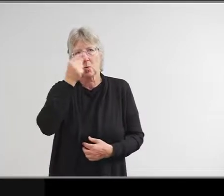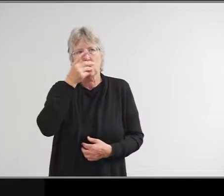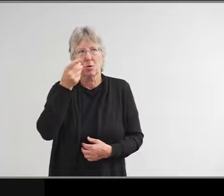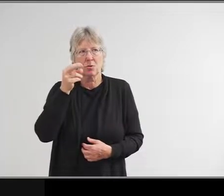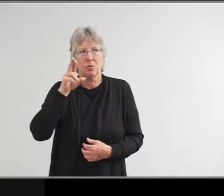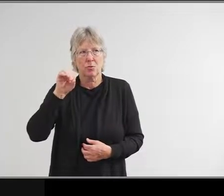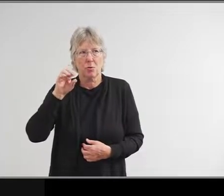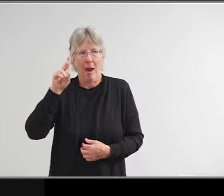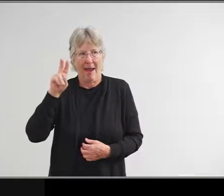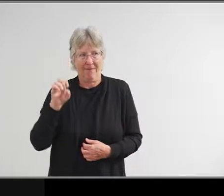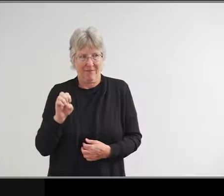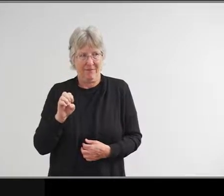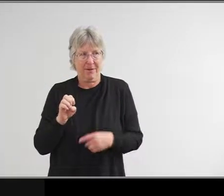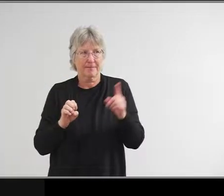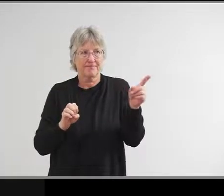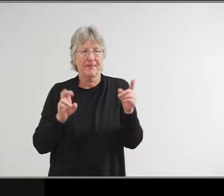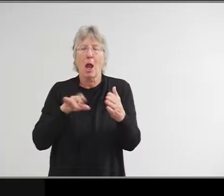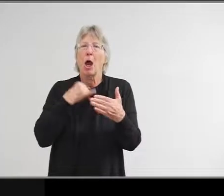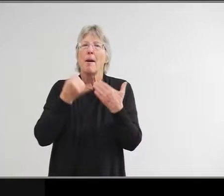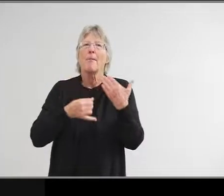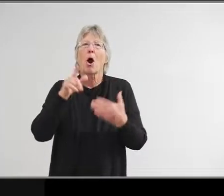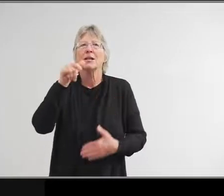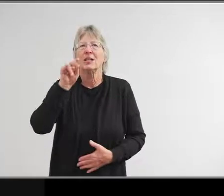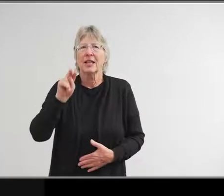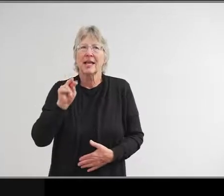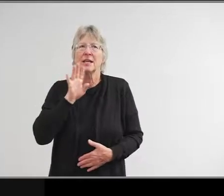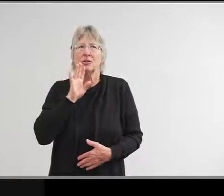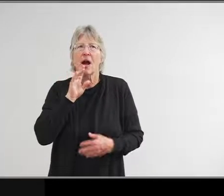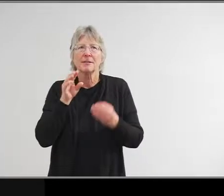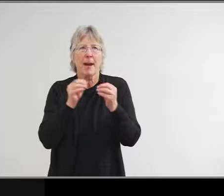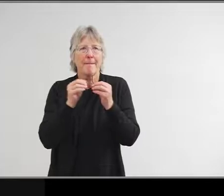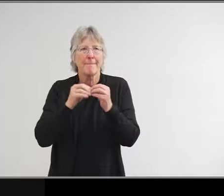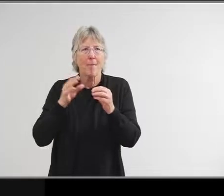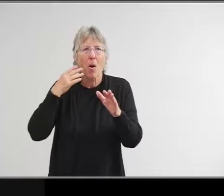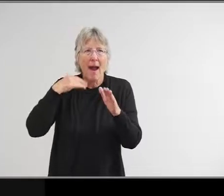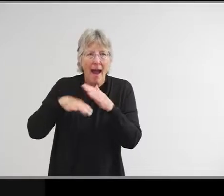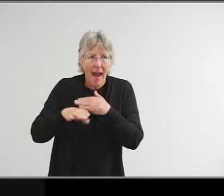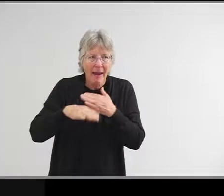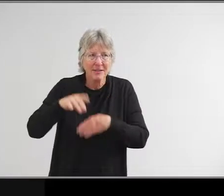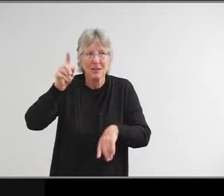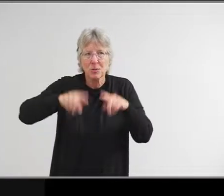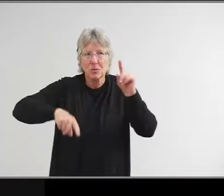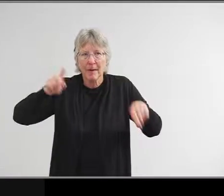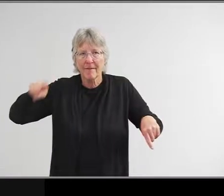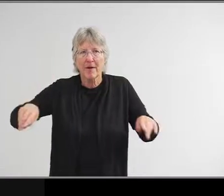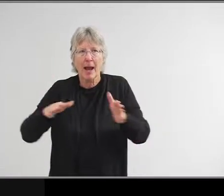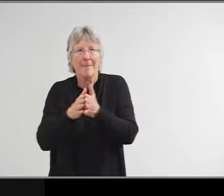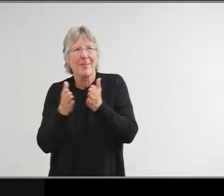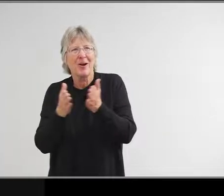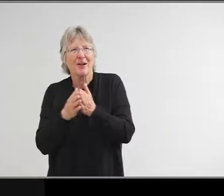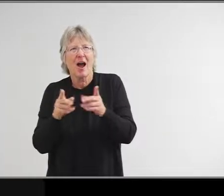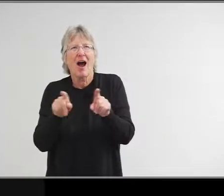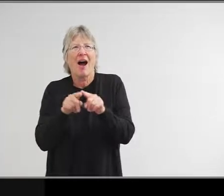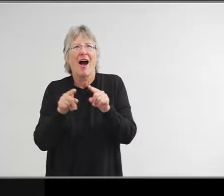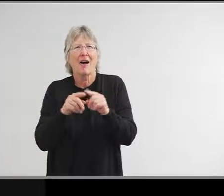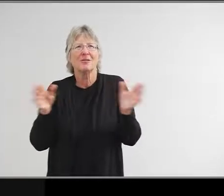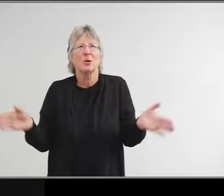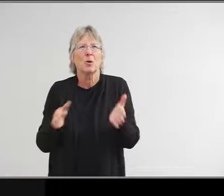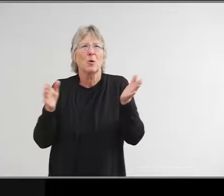and students committed to increasing access to diverse books and promoting a love of reading. Hank waddles, ELA teacher at Stanford started this many years ago.